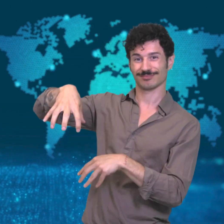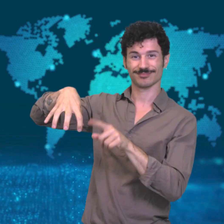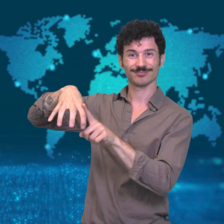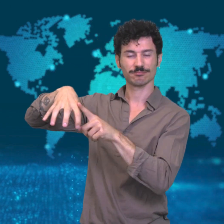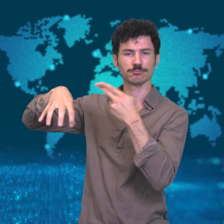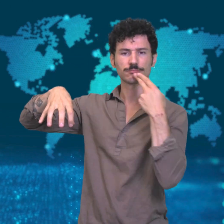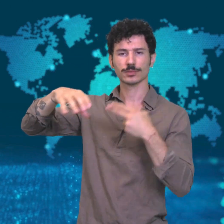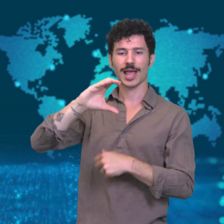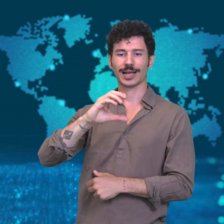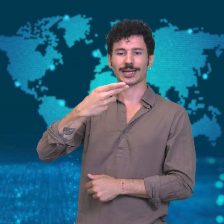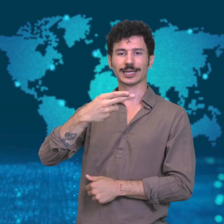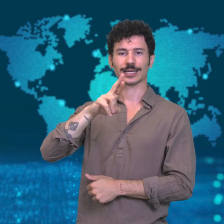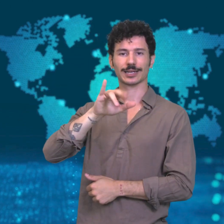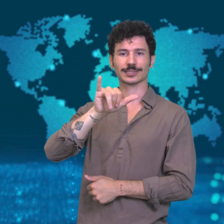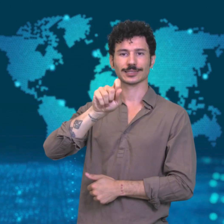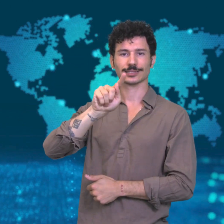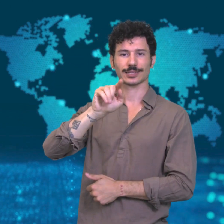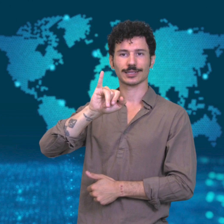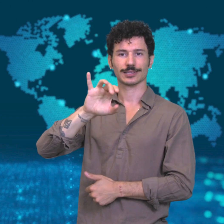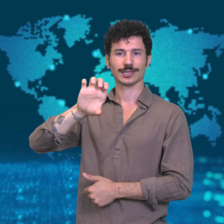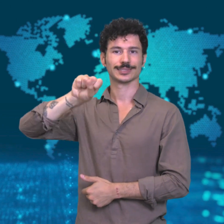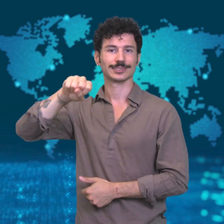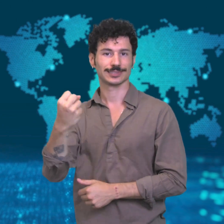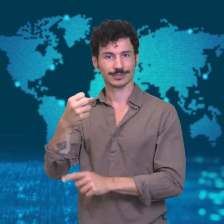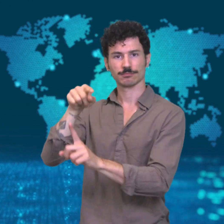but the sale took place anyway.